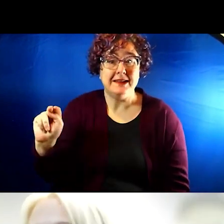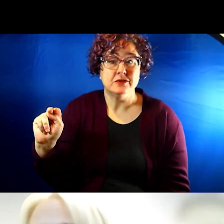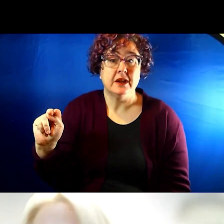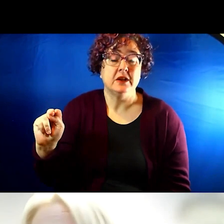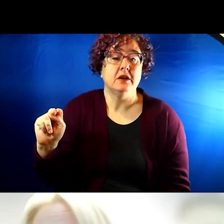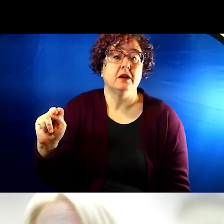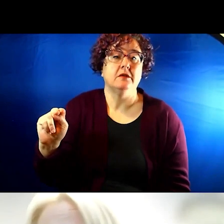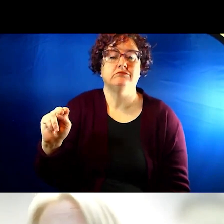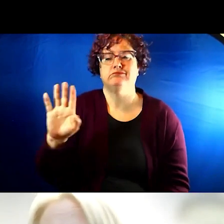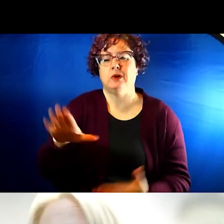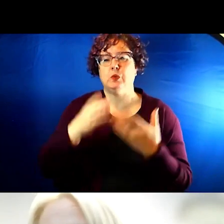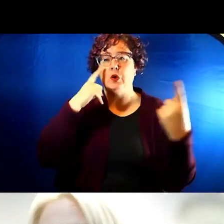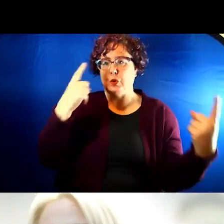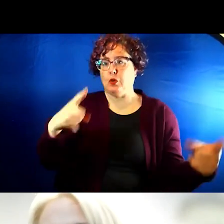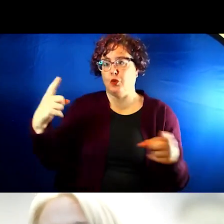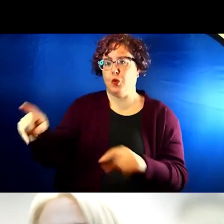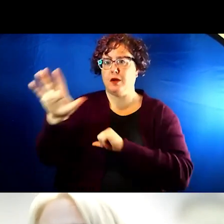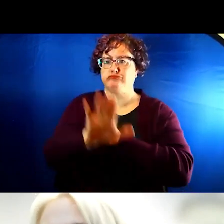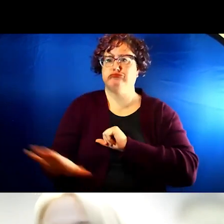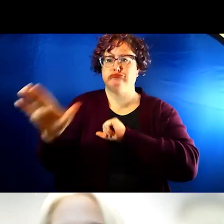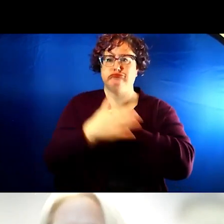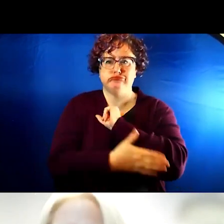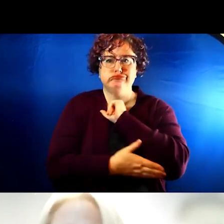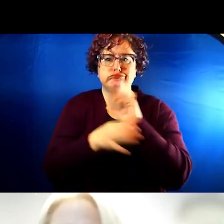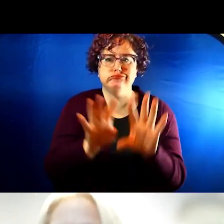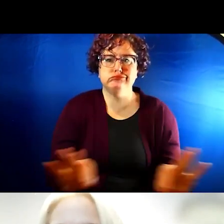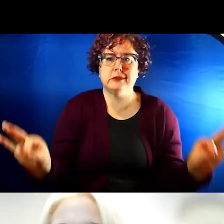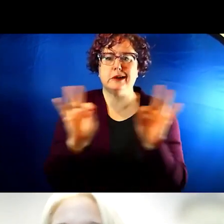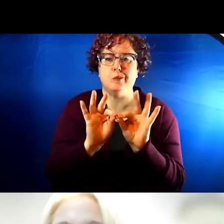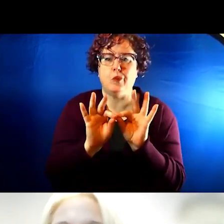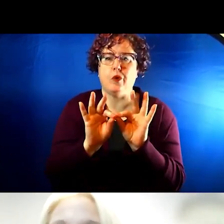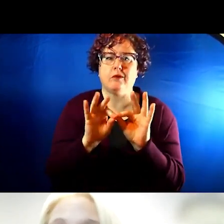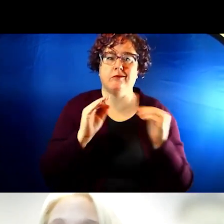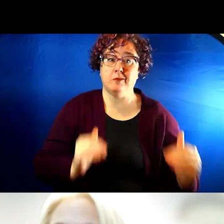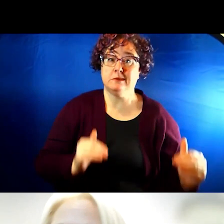AGREE FROM THE IMPORTANCE TO THE STEPPING UP SUMMIT TO DECREASE